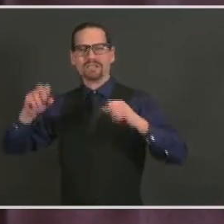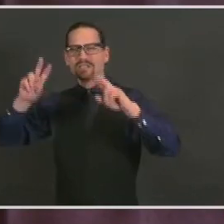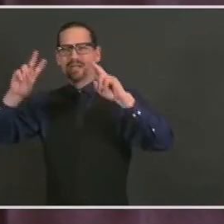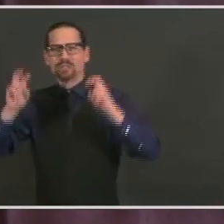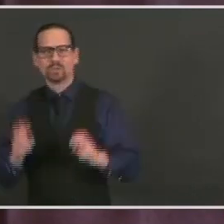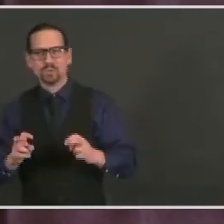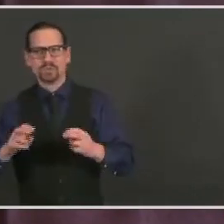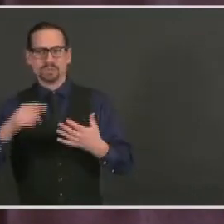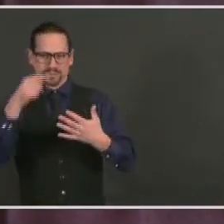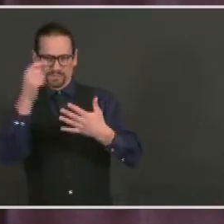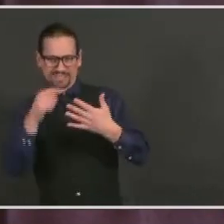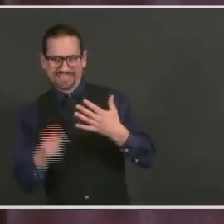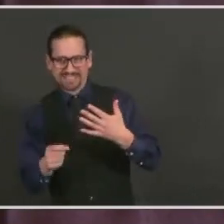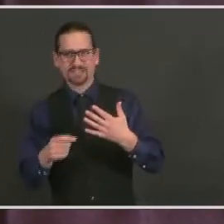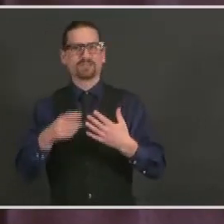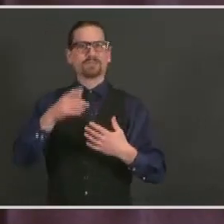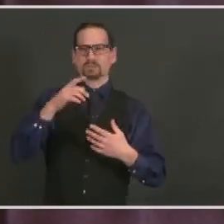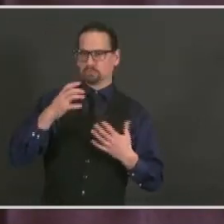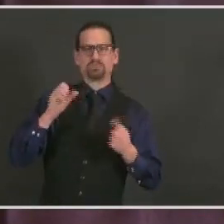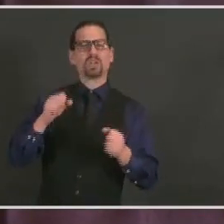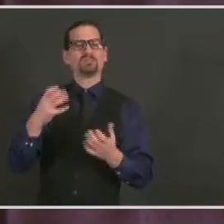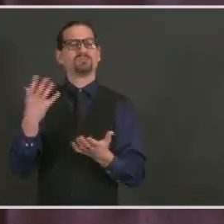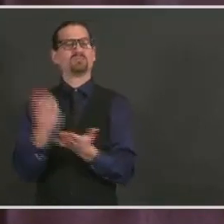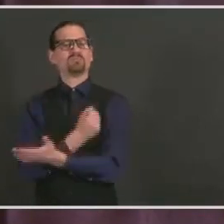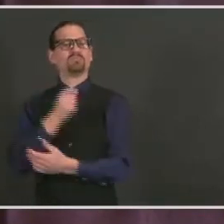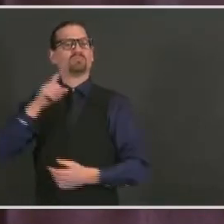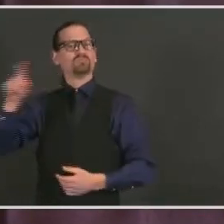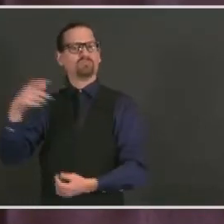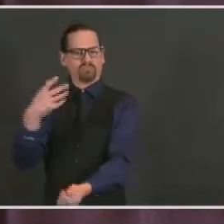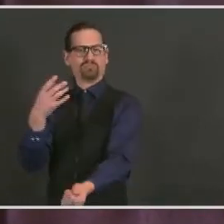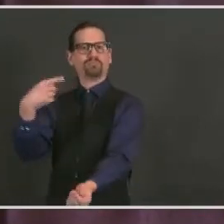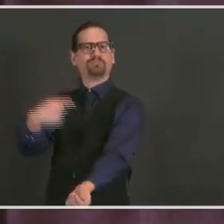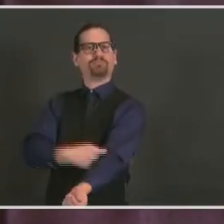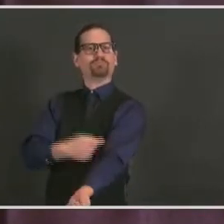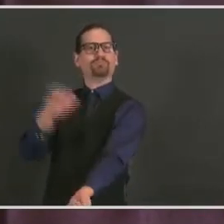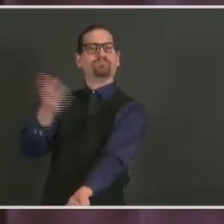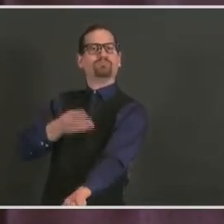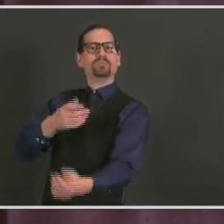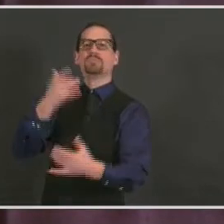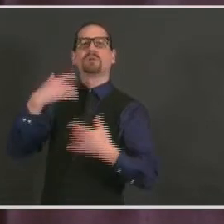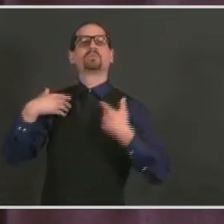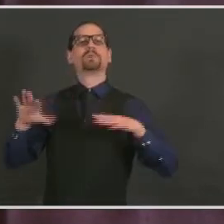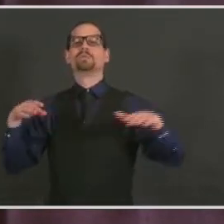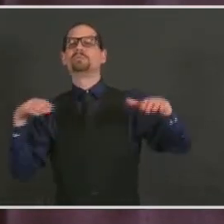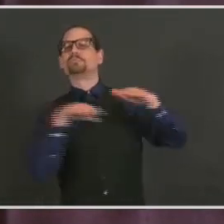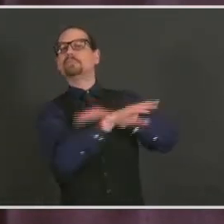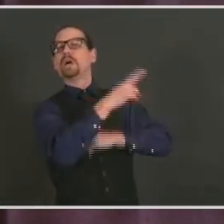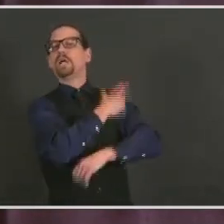AND OLDER OR HAVE AN UNDERLYING HEALTH CONDITION QUALIFY TO GET TREATMENT THAT